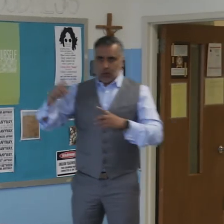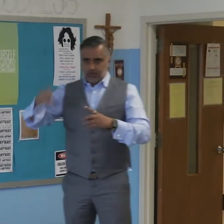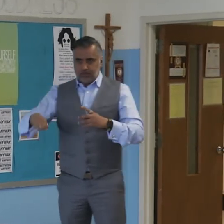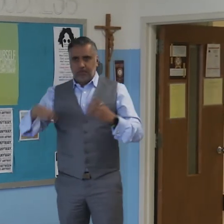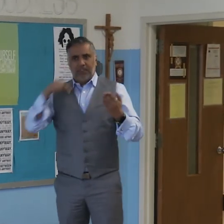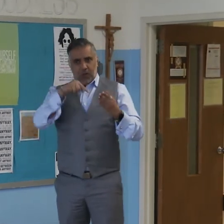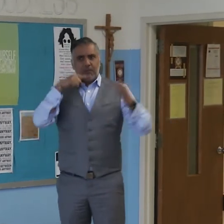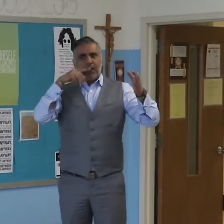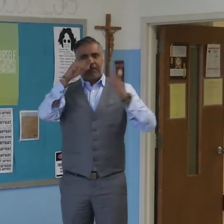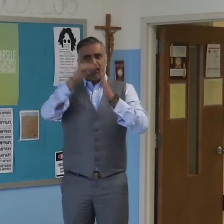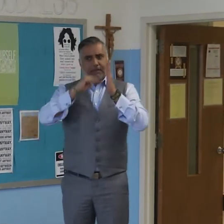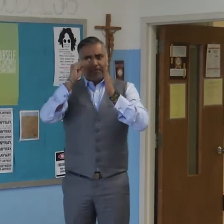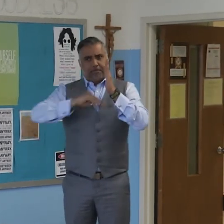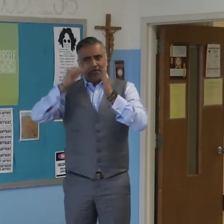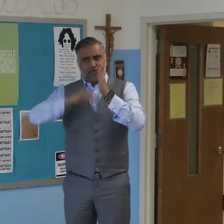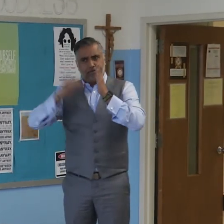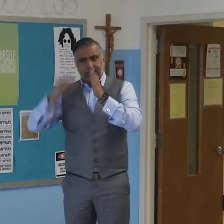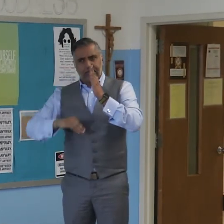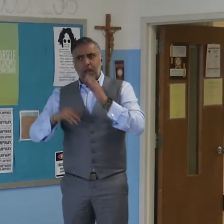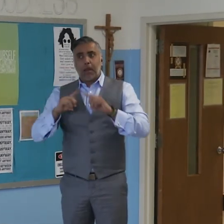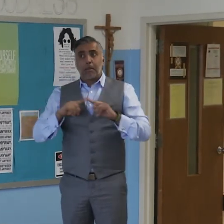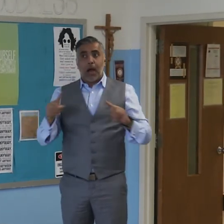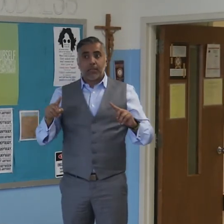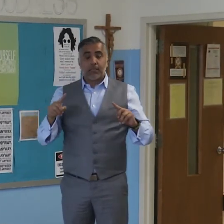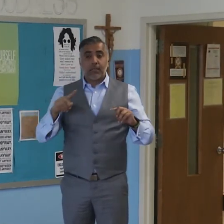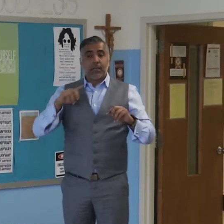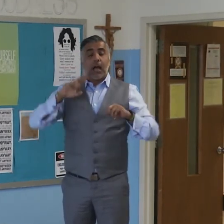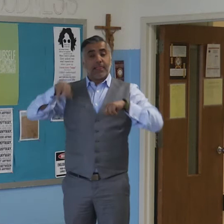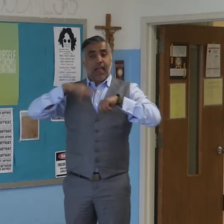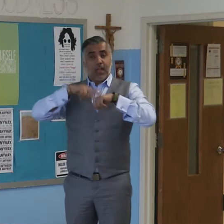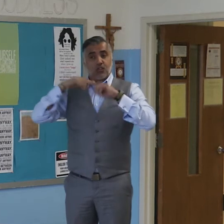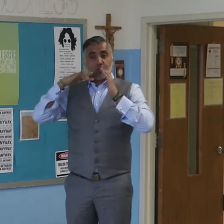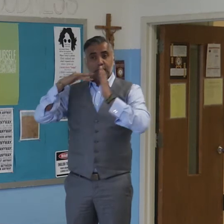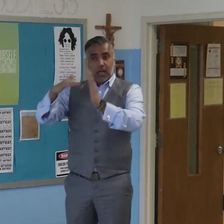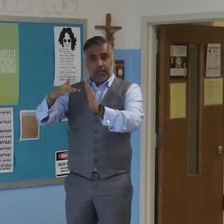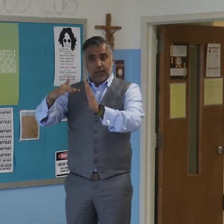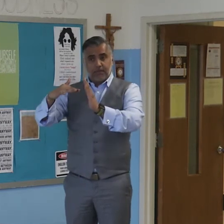differences but also where they overlap. But, it's a national study. I'm assuming